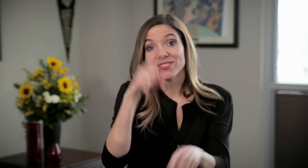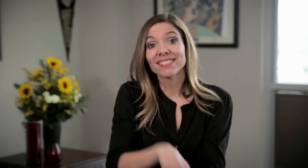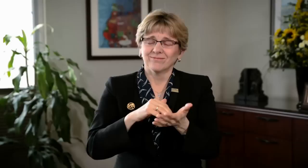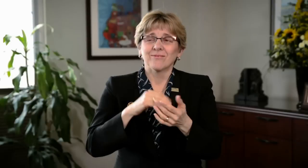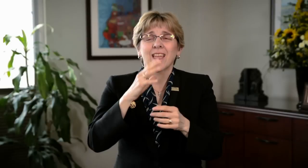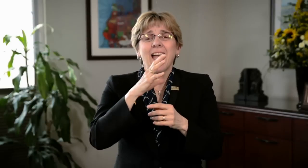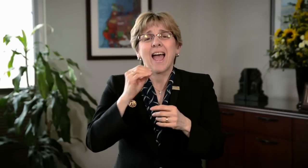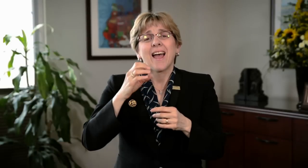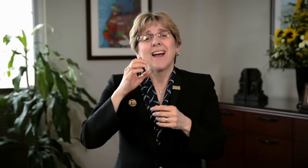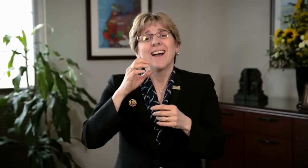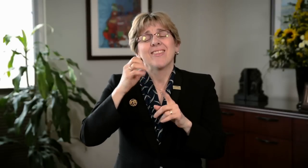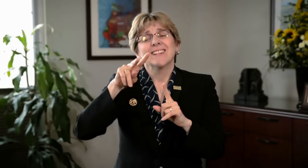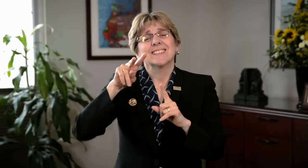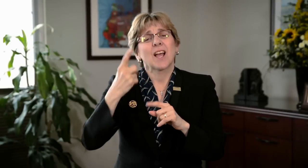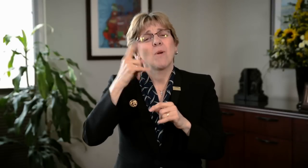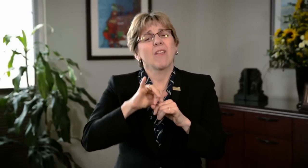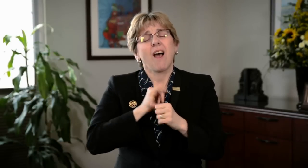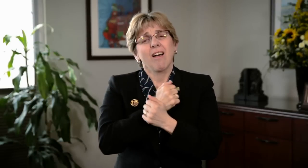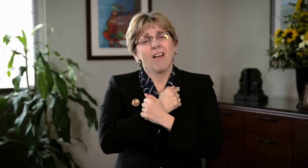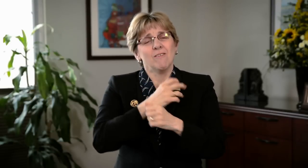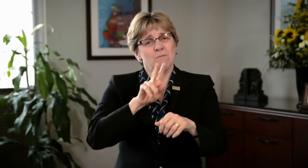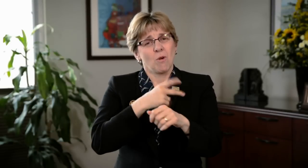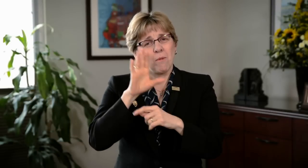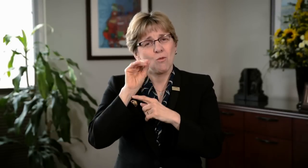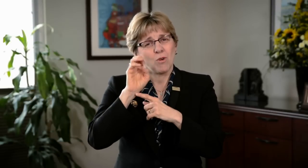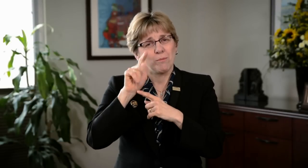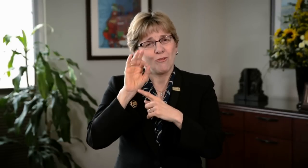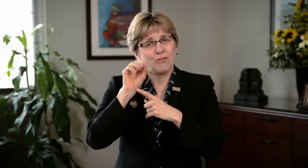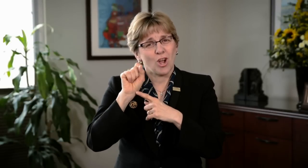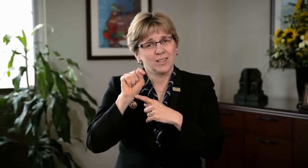And the second one is something I love: a poem by Robert Frost.